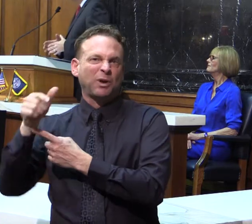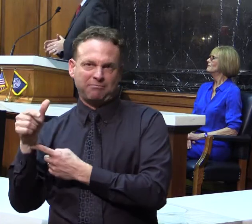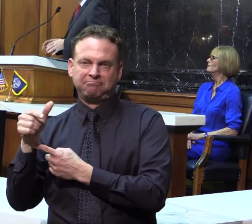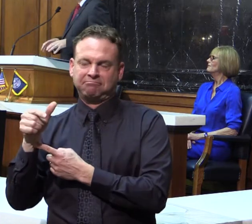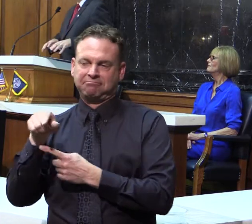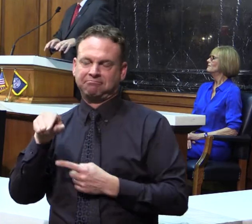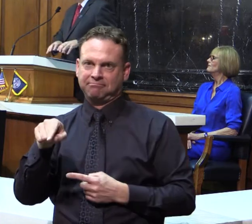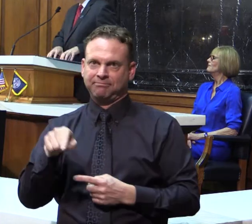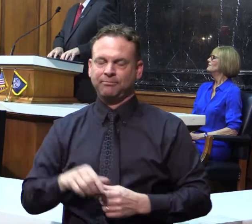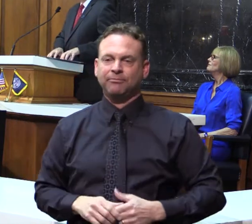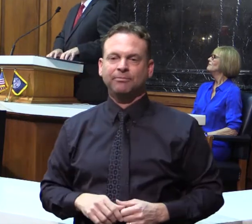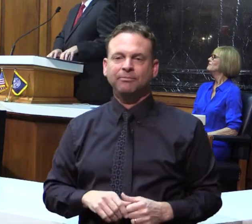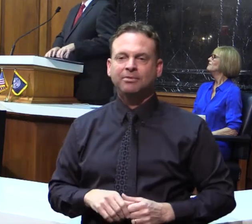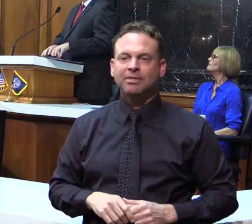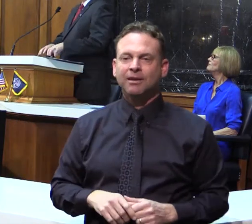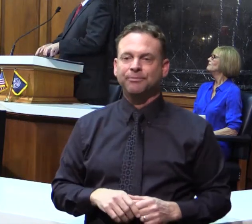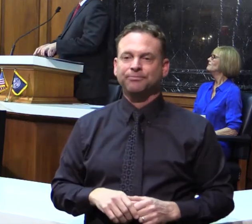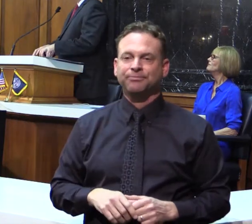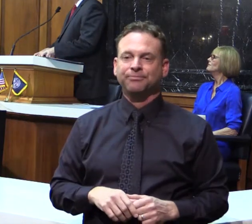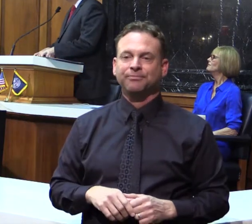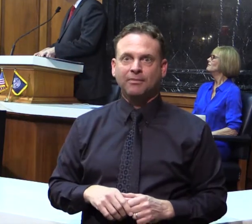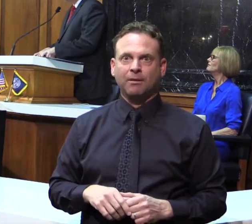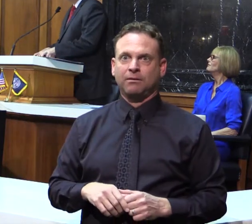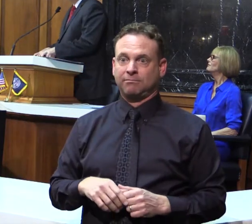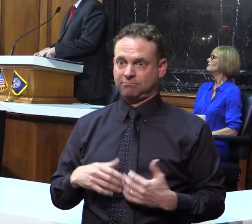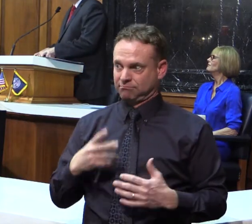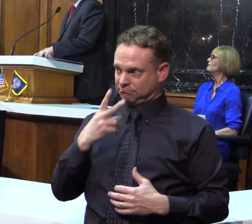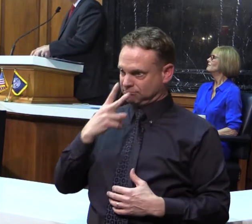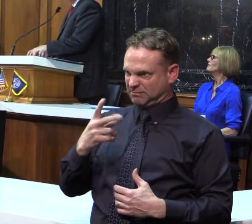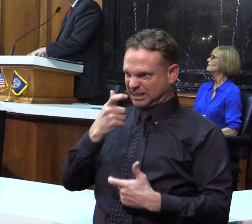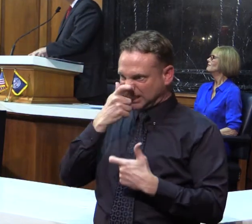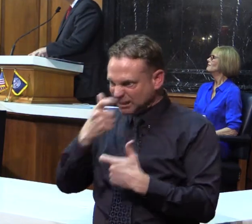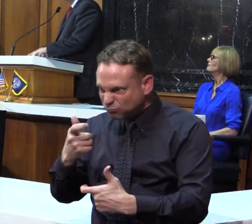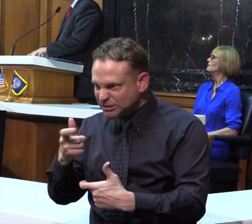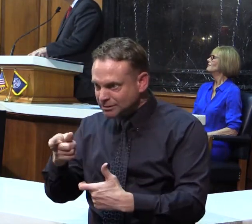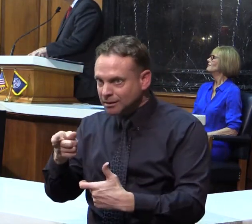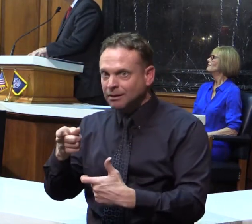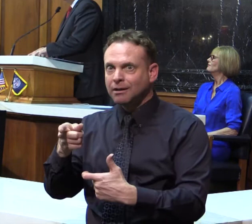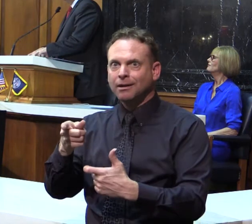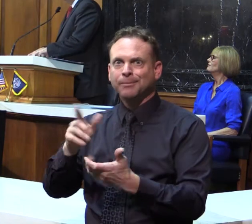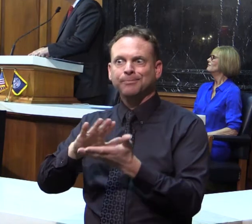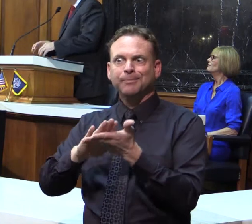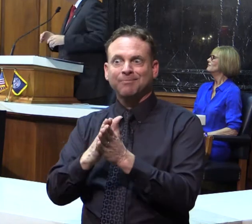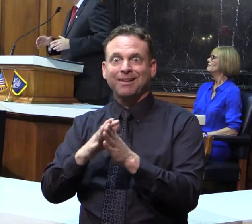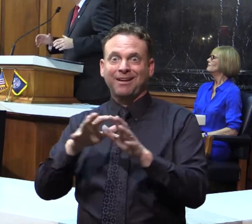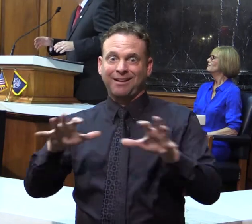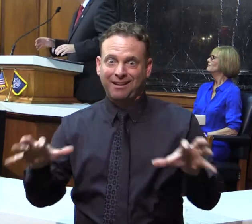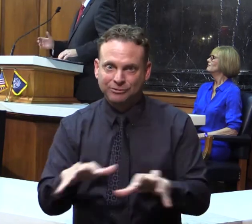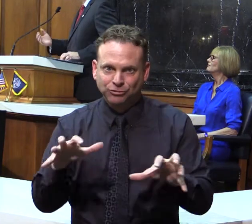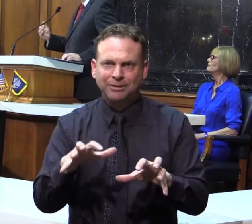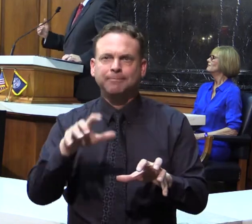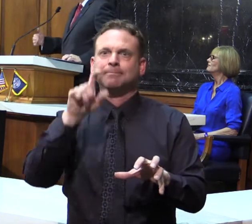Now we must convert INTEREST to ENROLLMENT and then to COMPLETION. The good news is…